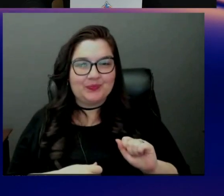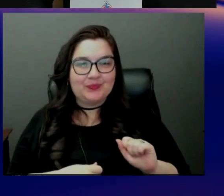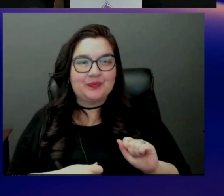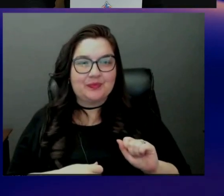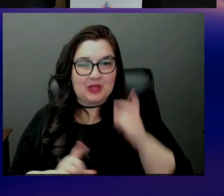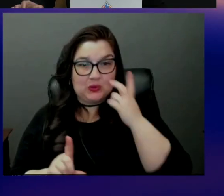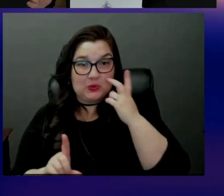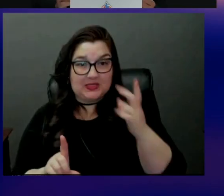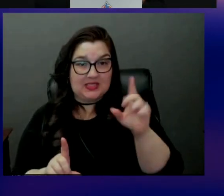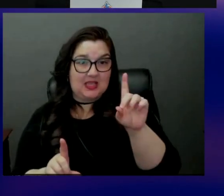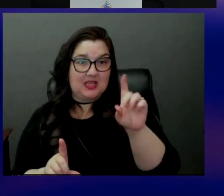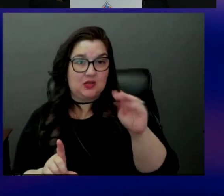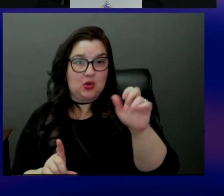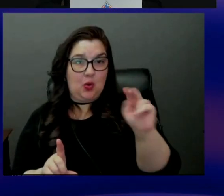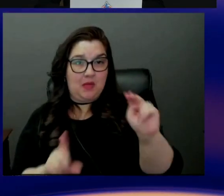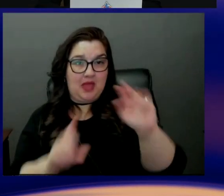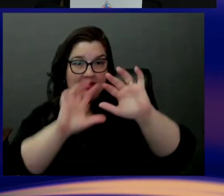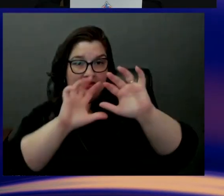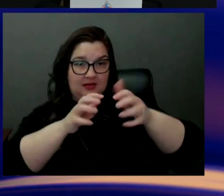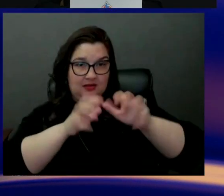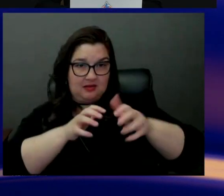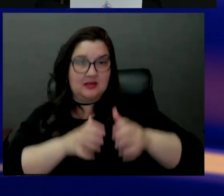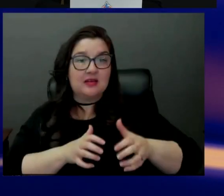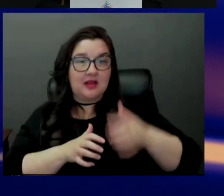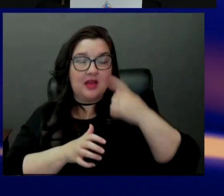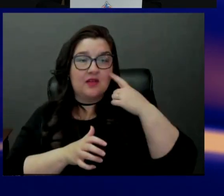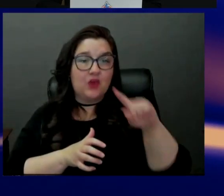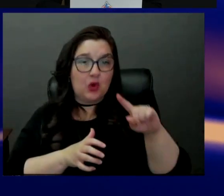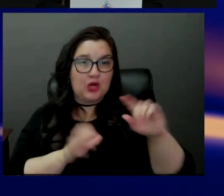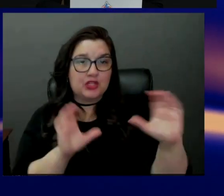for the certification challenge.